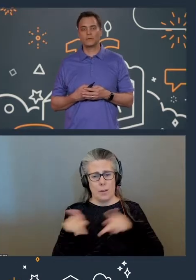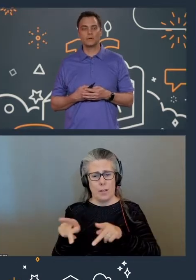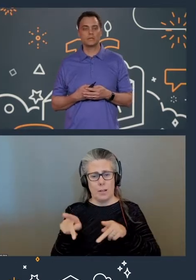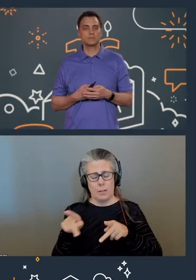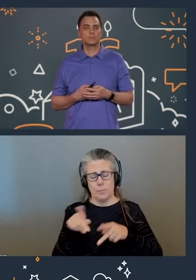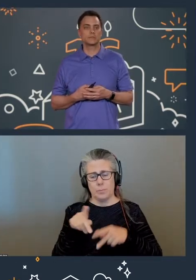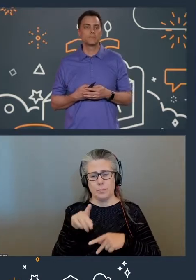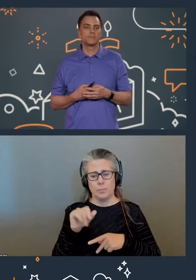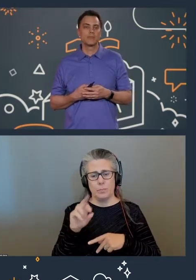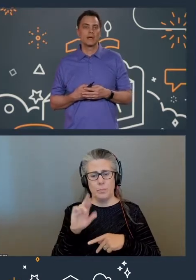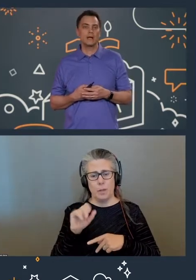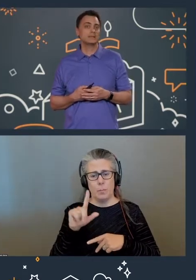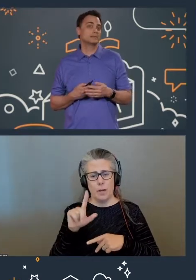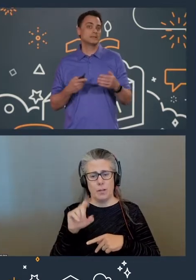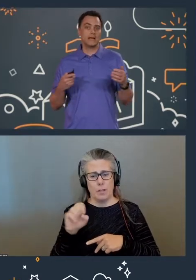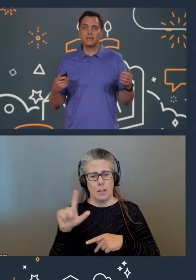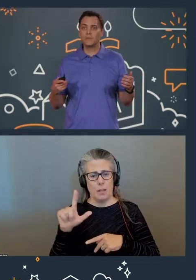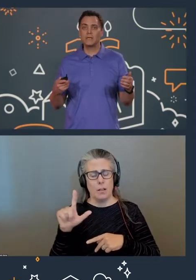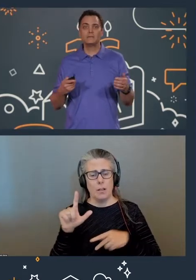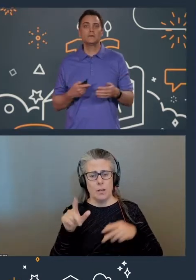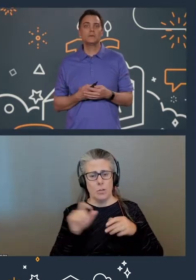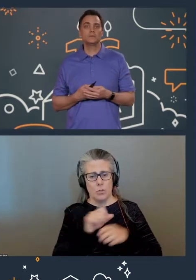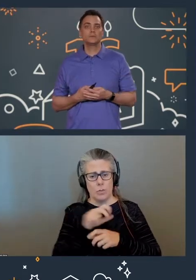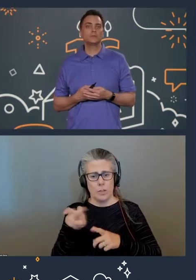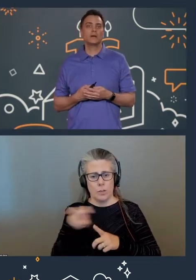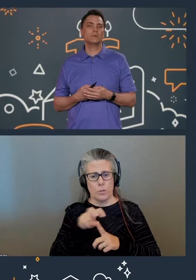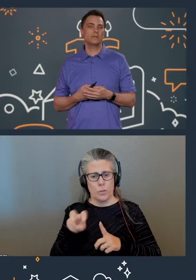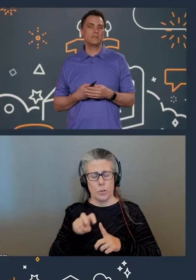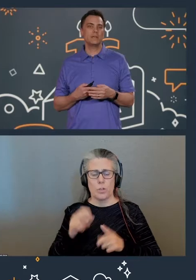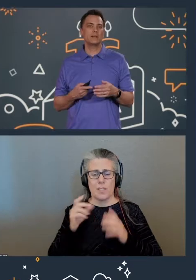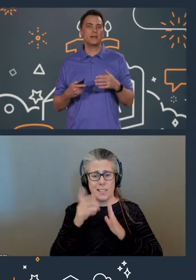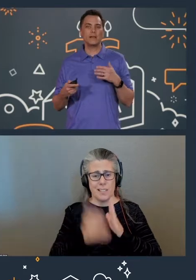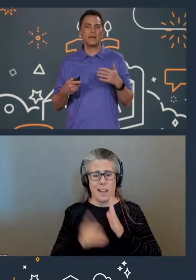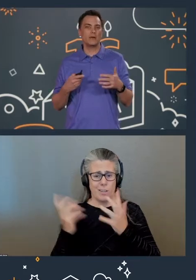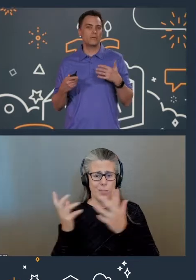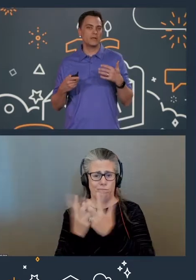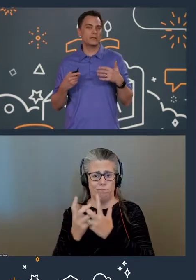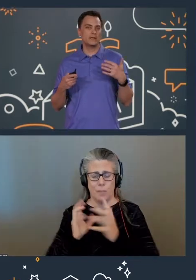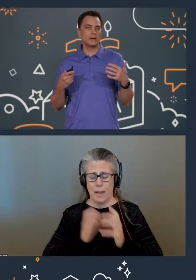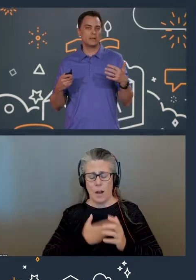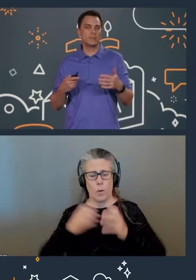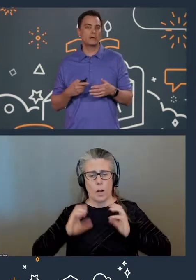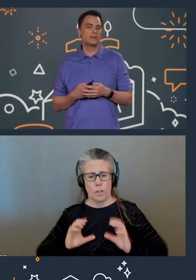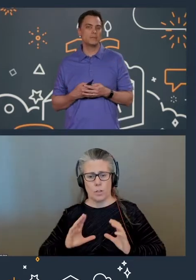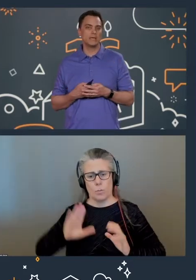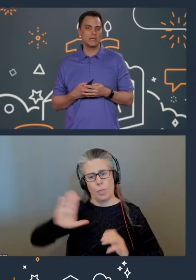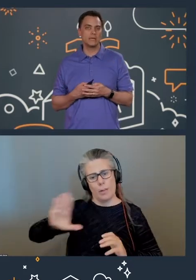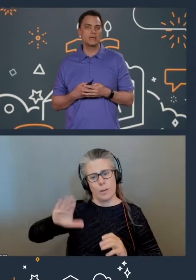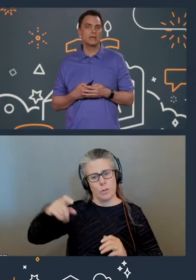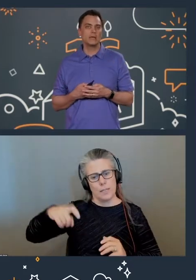for our customers. It's designed to be easy to use. We try to eliminate a lot of that overhead that I talked about in the beginning,